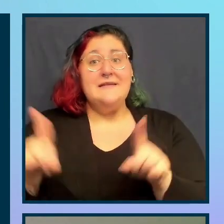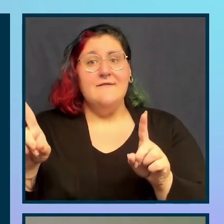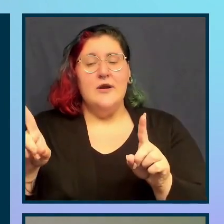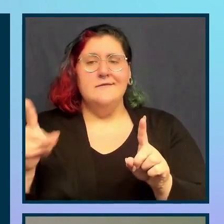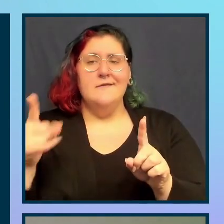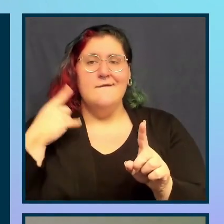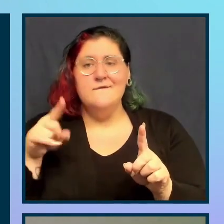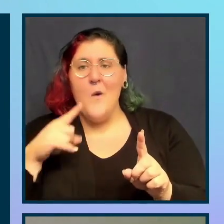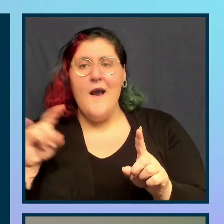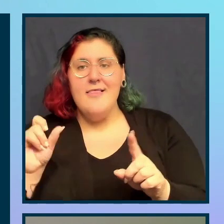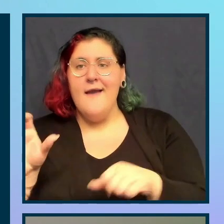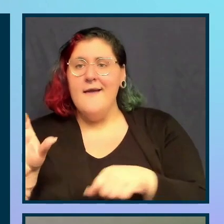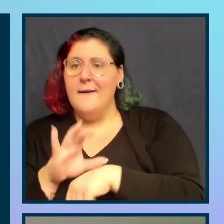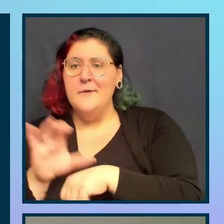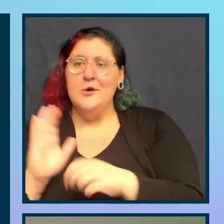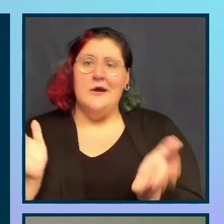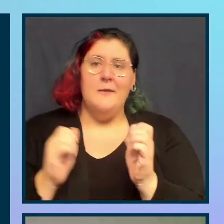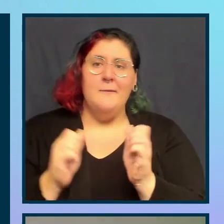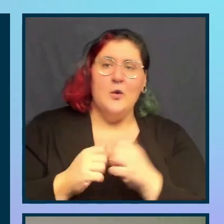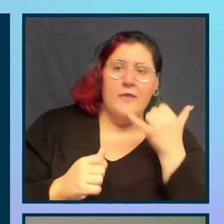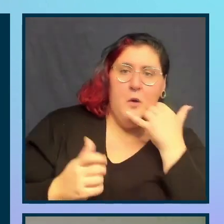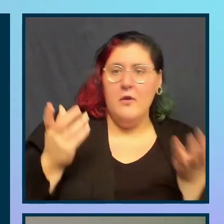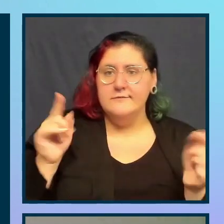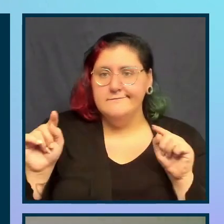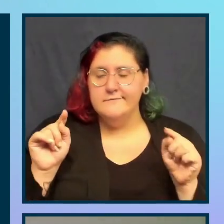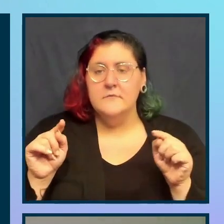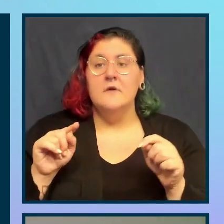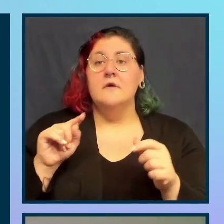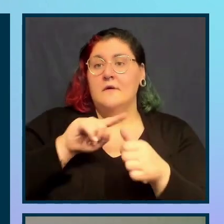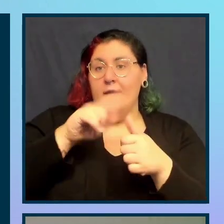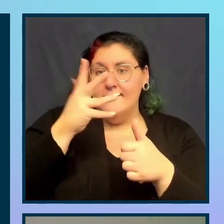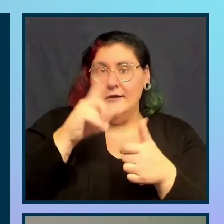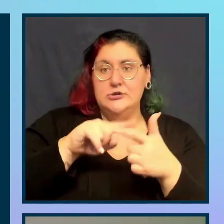And finally, once you've done all that, have all of your prior research, it's,